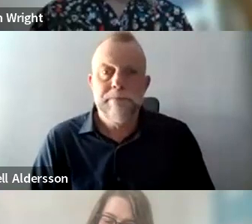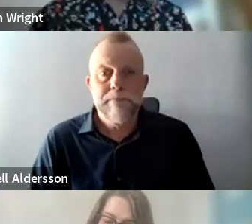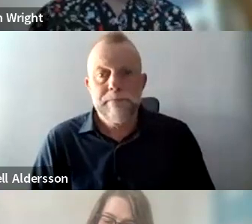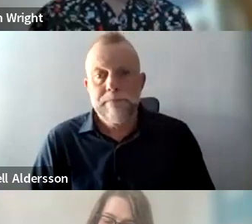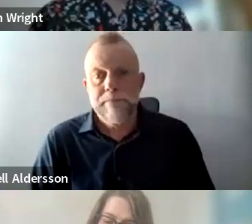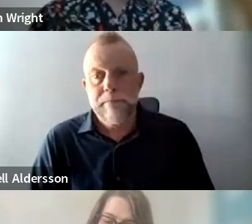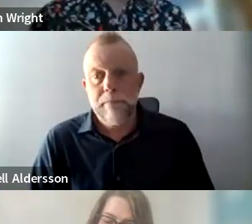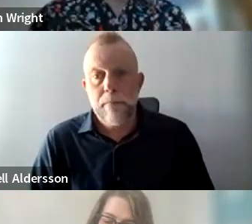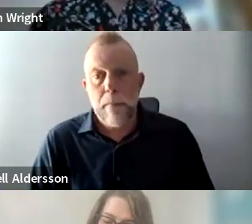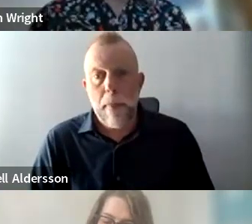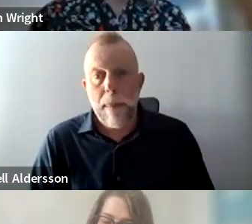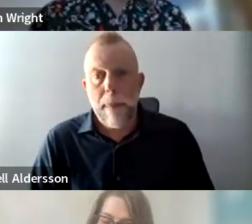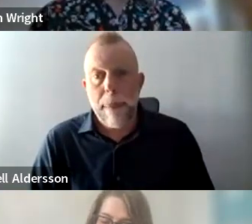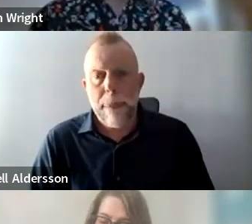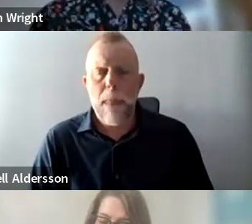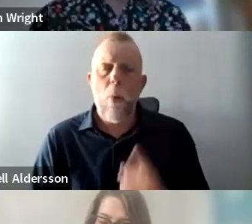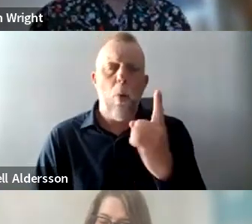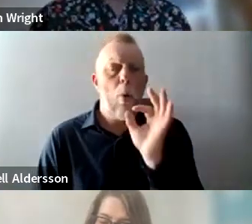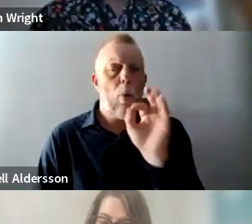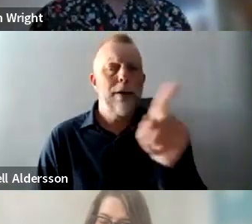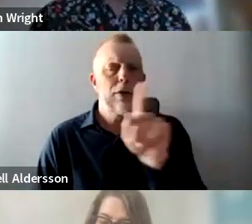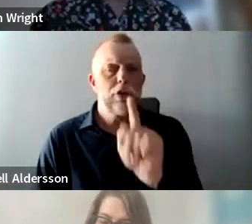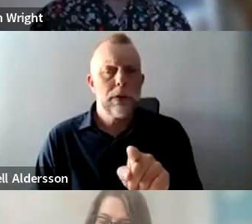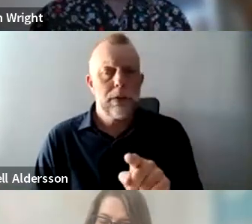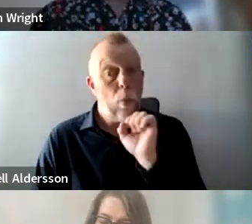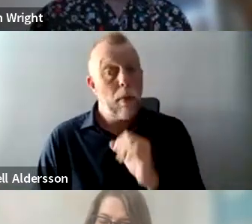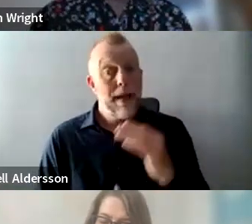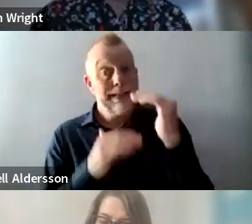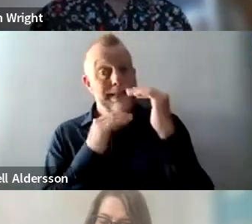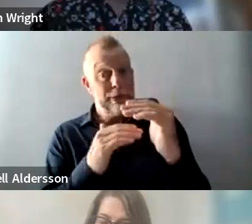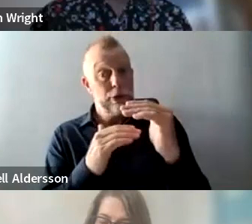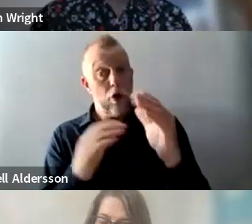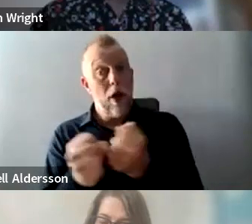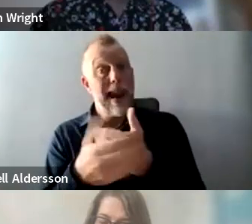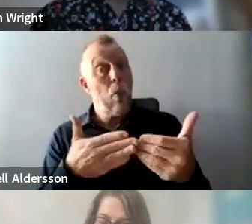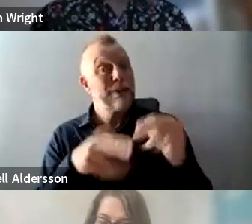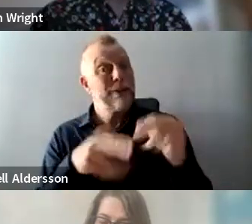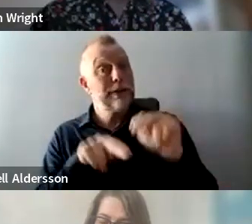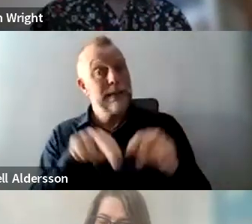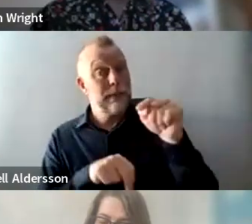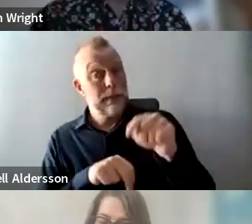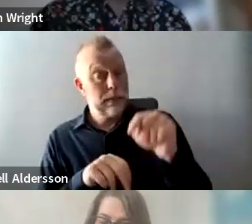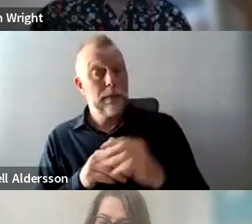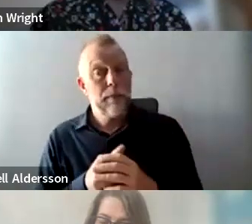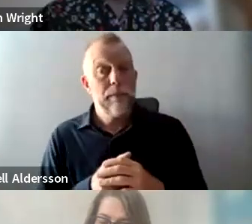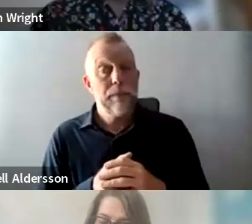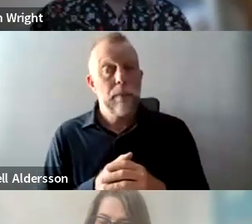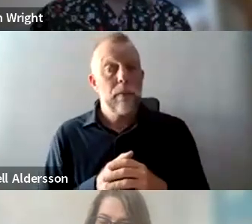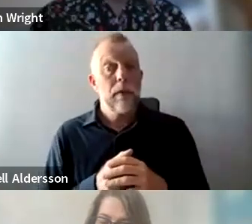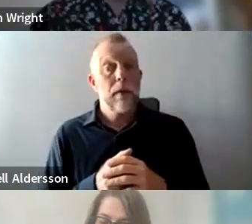Thank you. There's a question as well. Q: Is there going to be a section on language assessment? The individual is just wondering if this